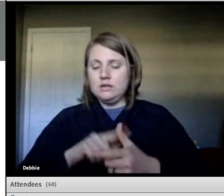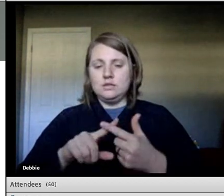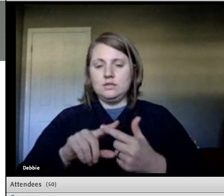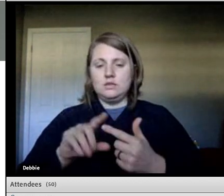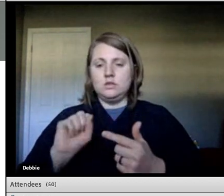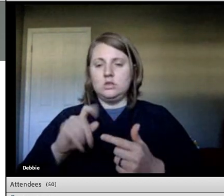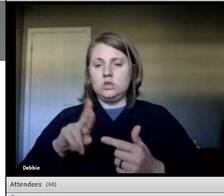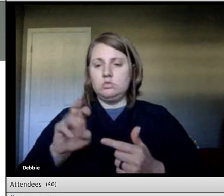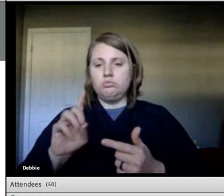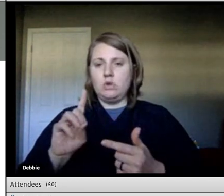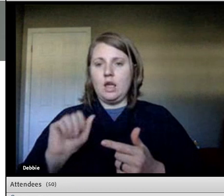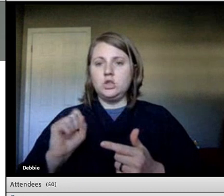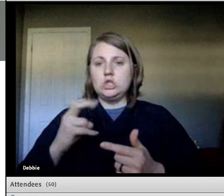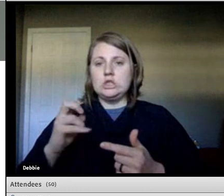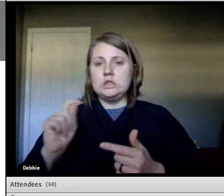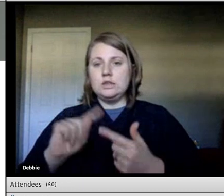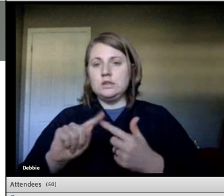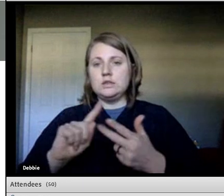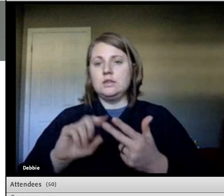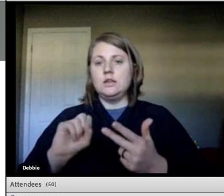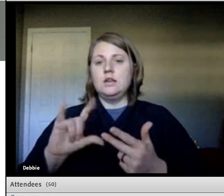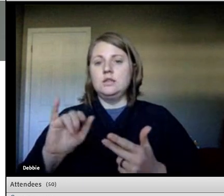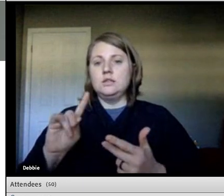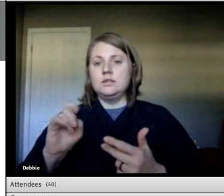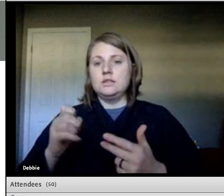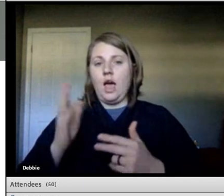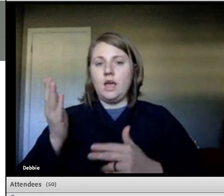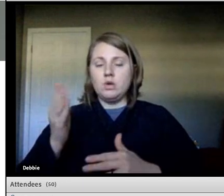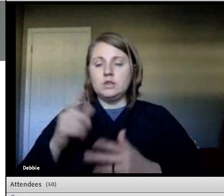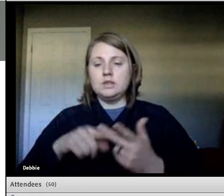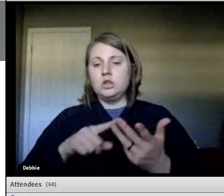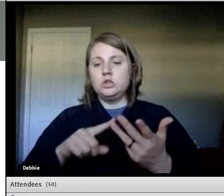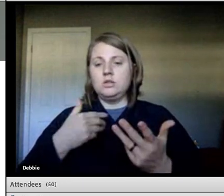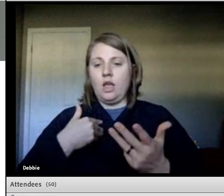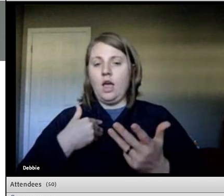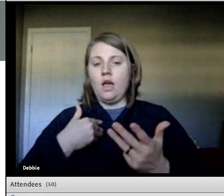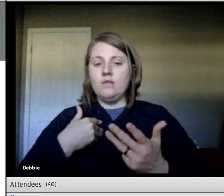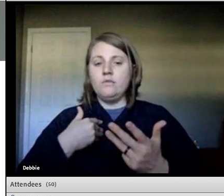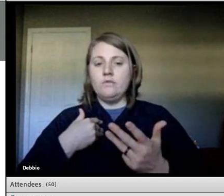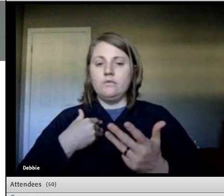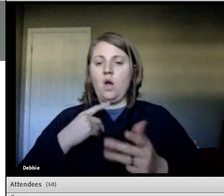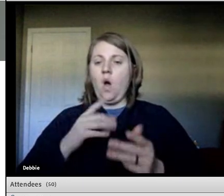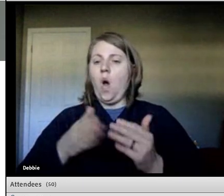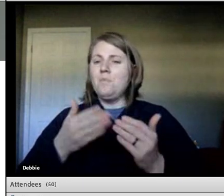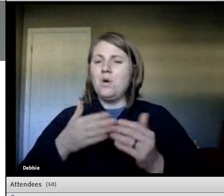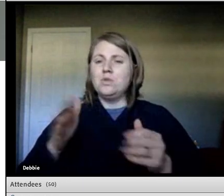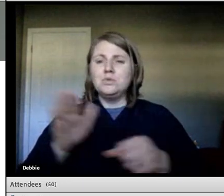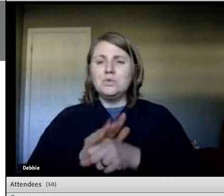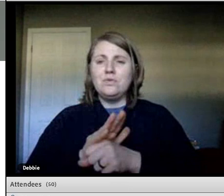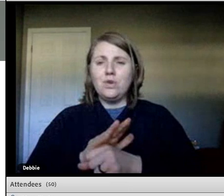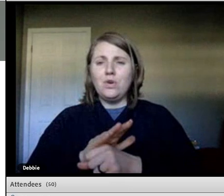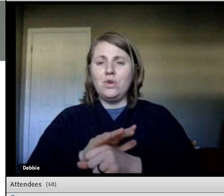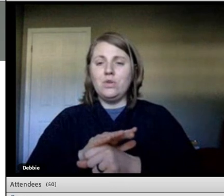They have almost the full Microsoft Suite available as alternatives within LibreOffice.